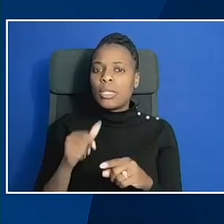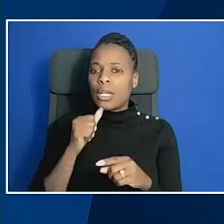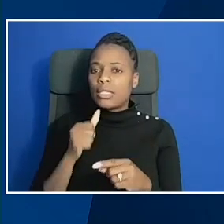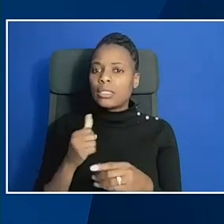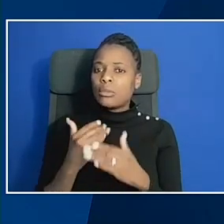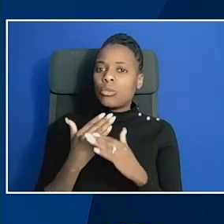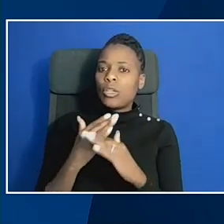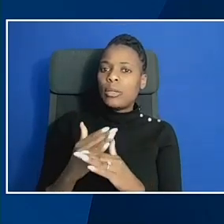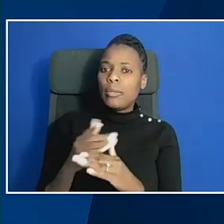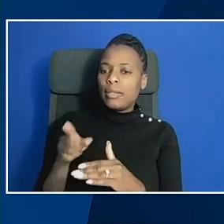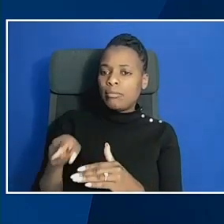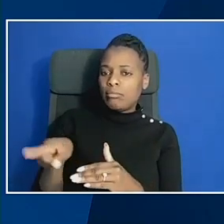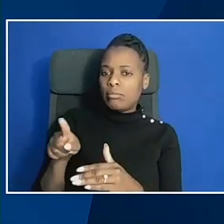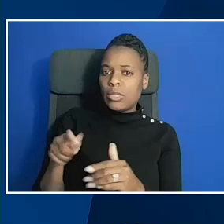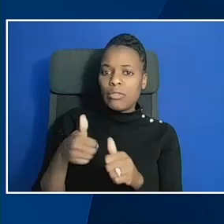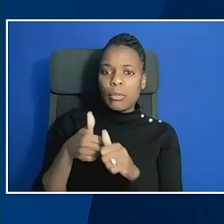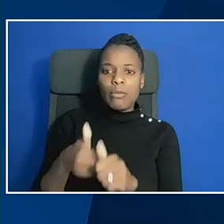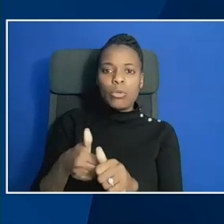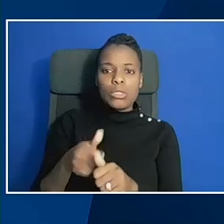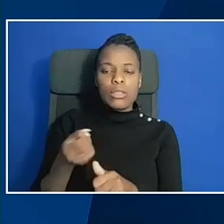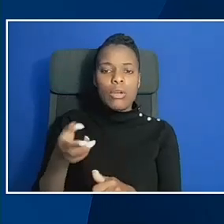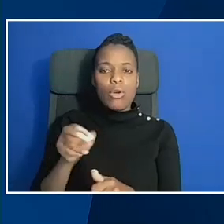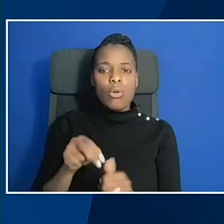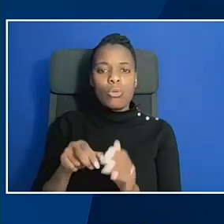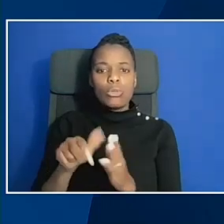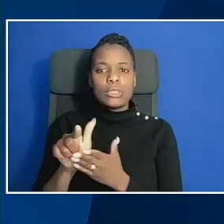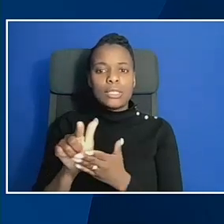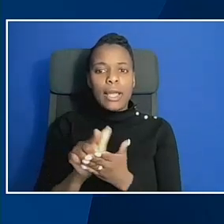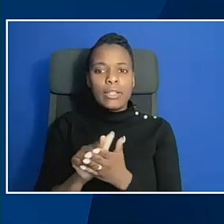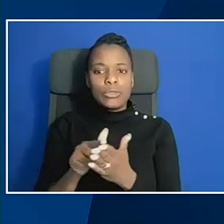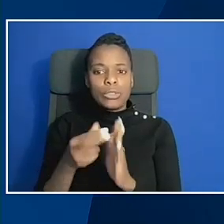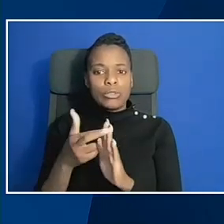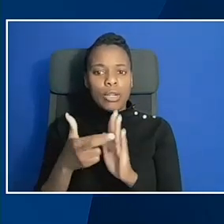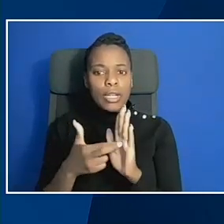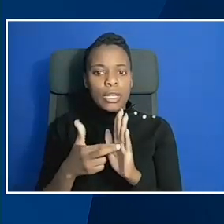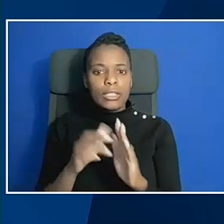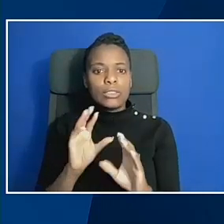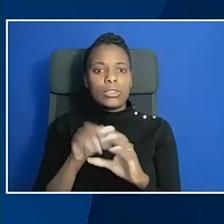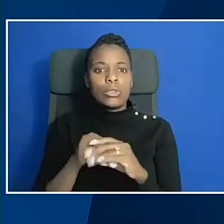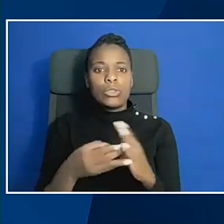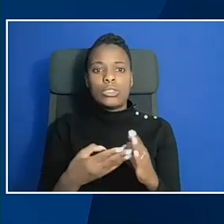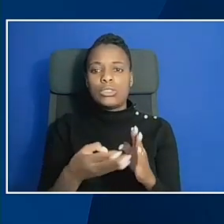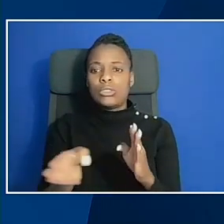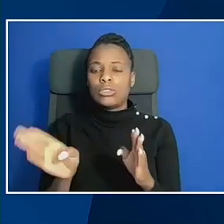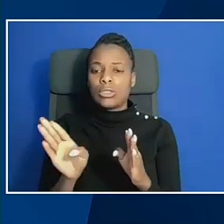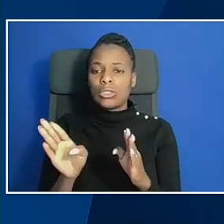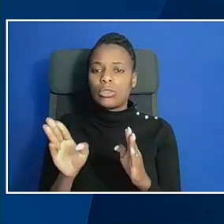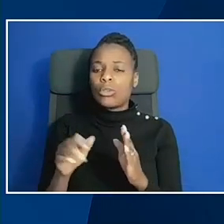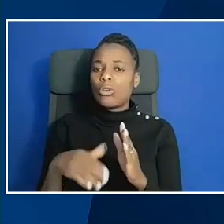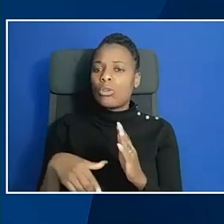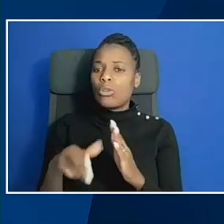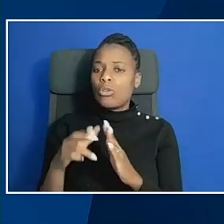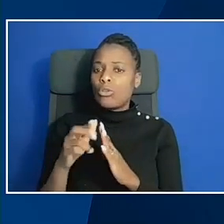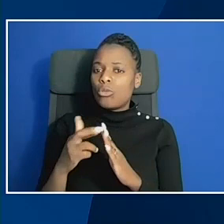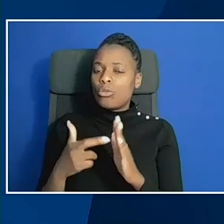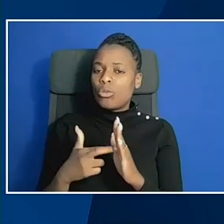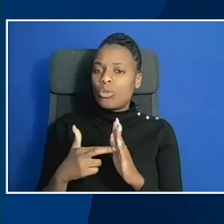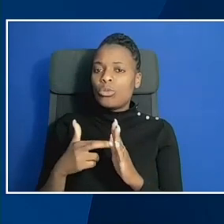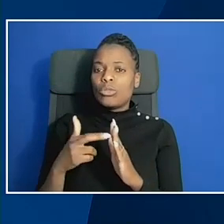statutes and regulations, including general rule laws and regulations and those specifically directed at a group of